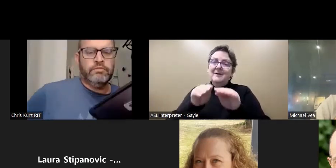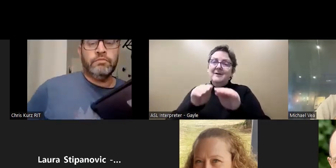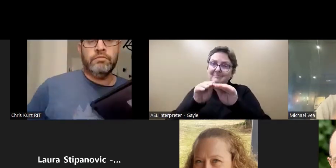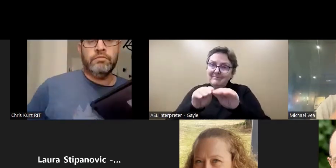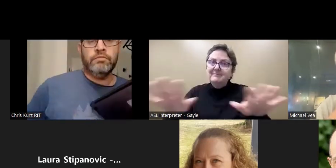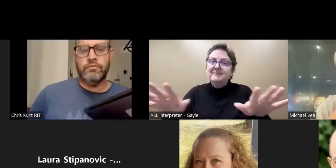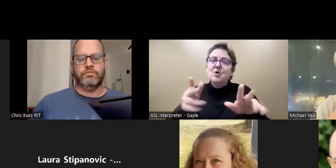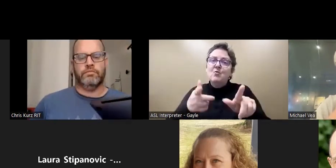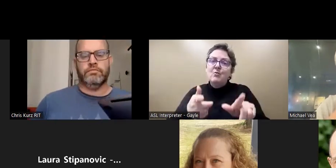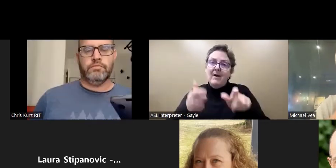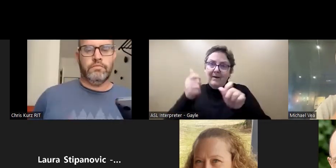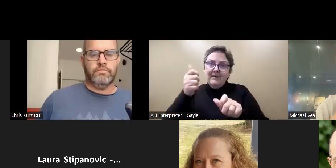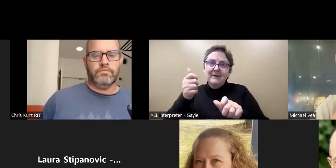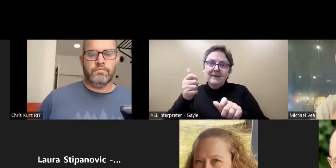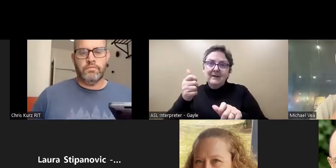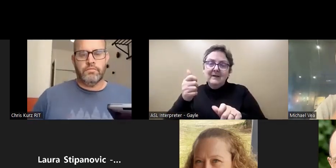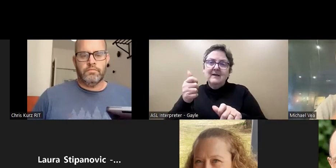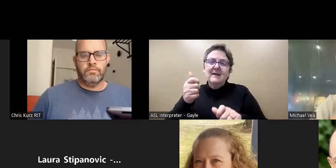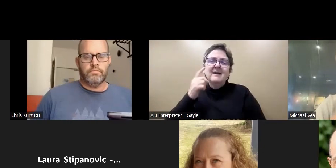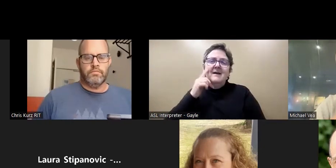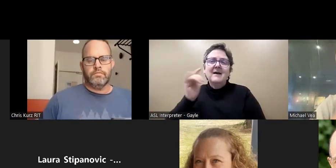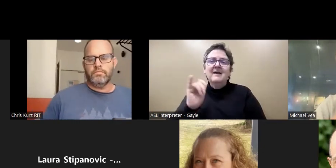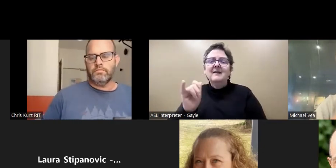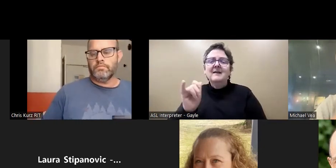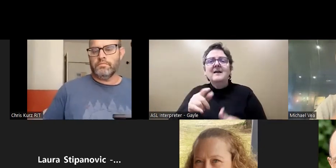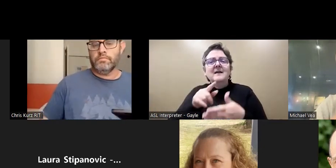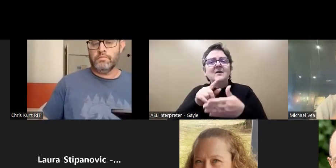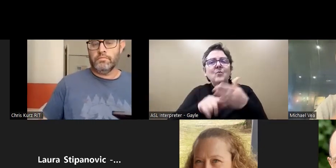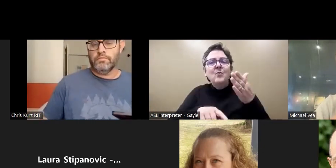And much like WhatsApp was used in the example in Guetamala